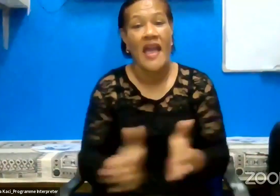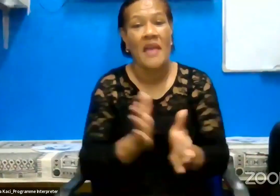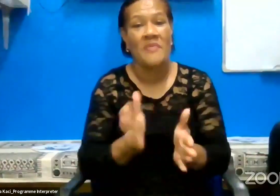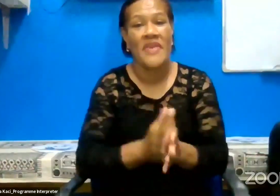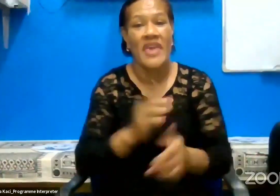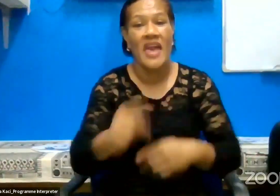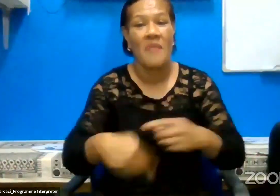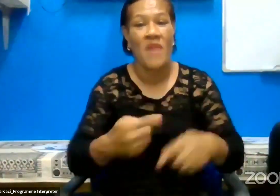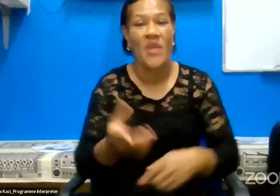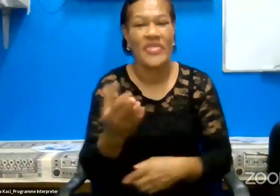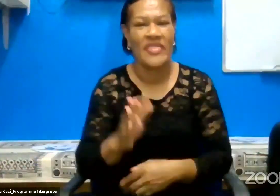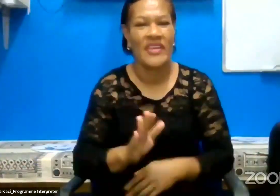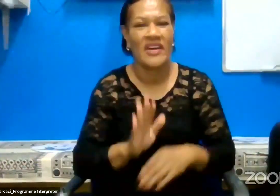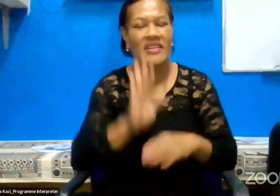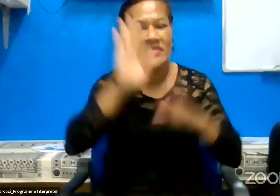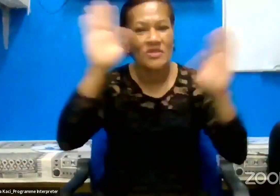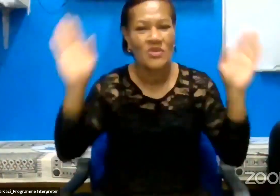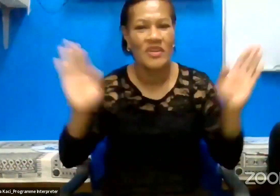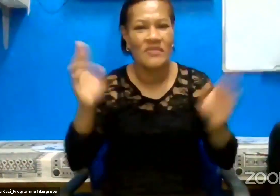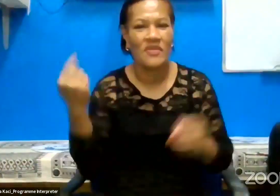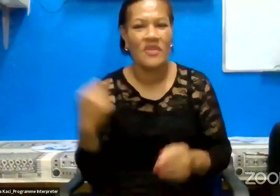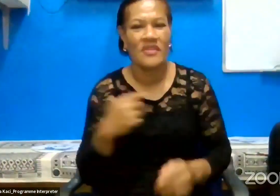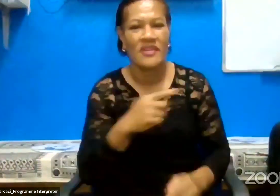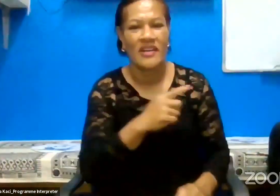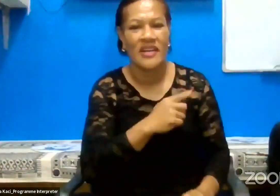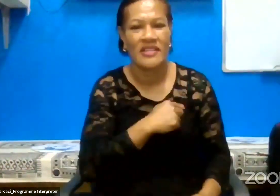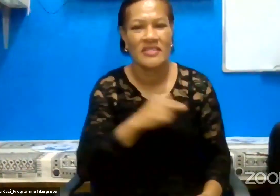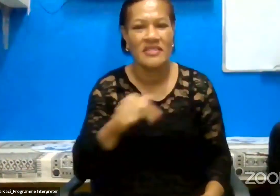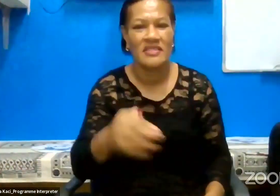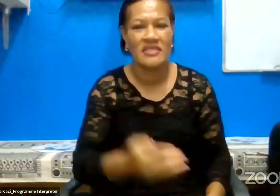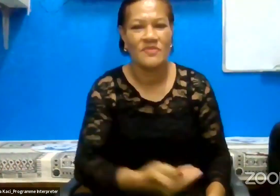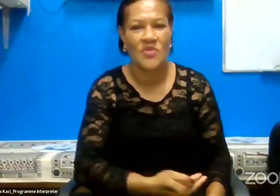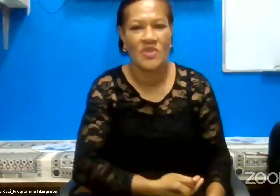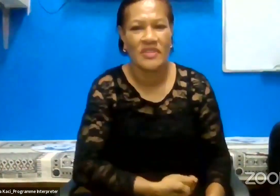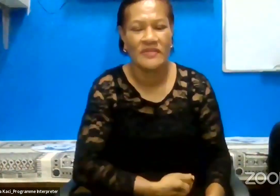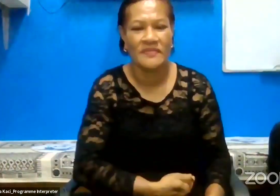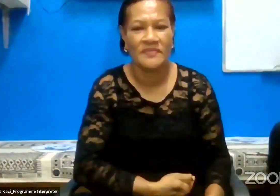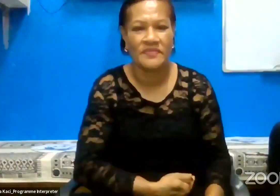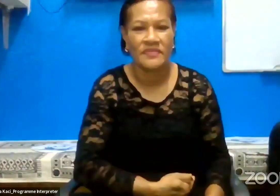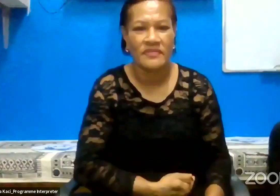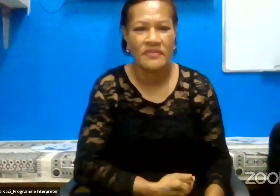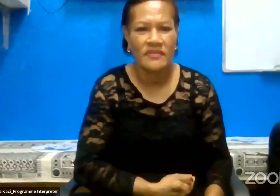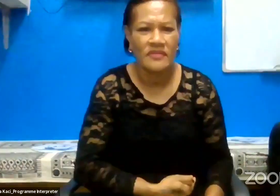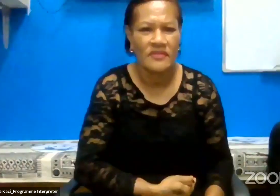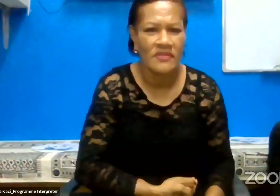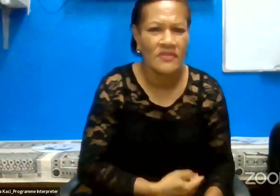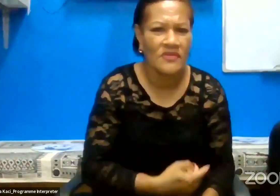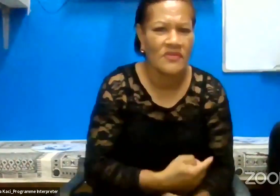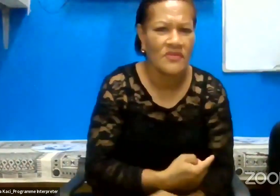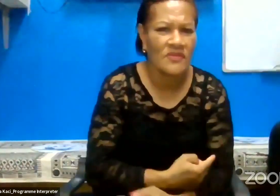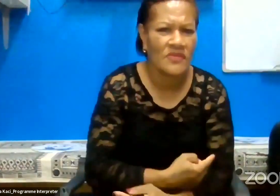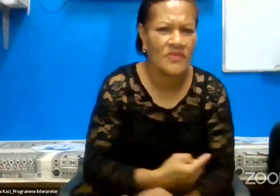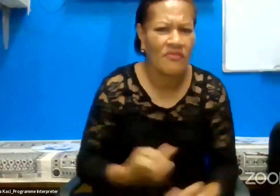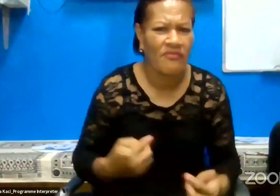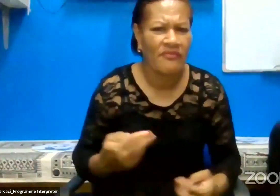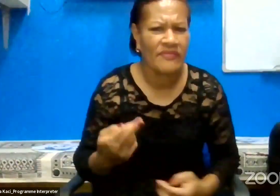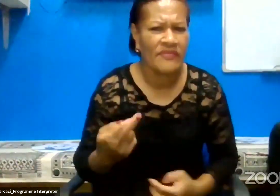Thank you. Now, um I just request all of you to please uh